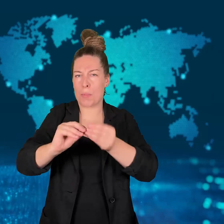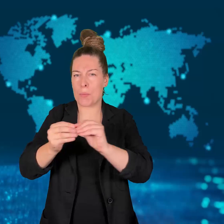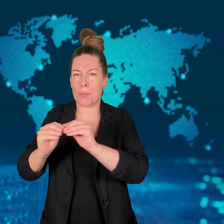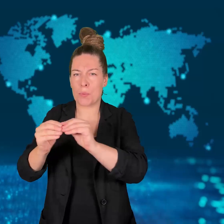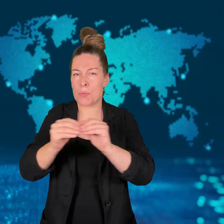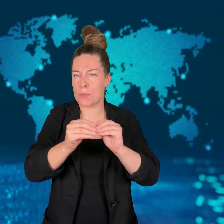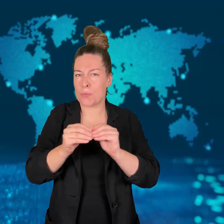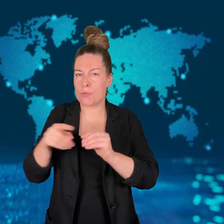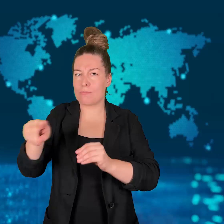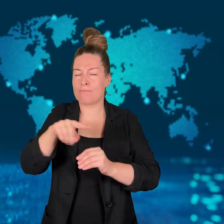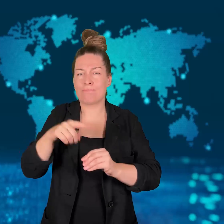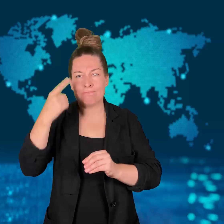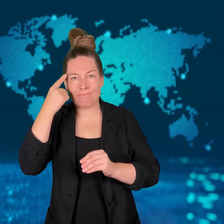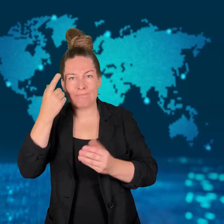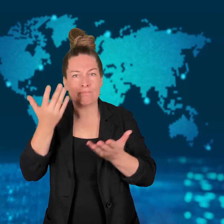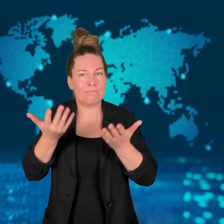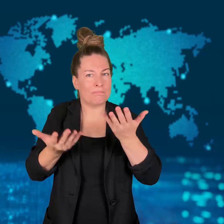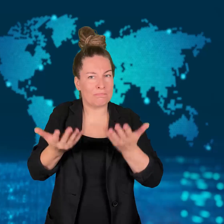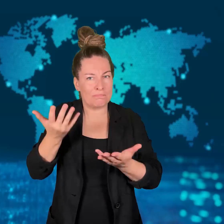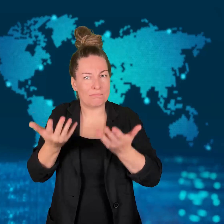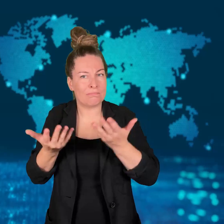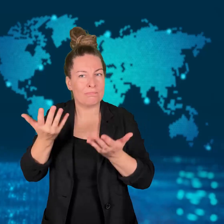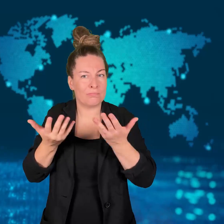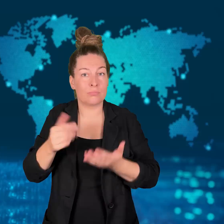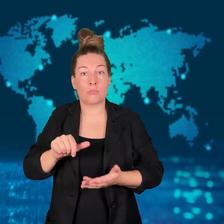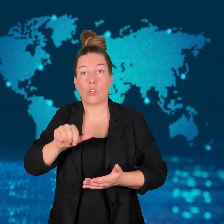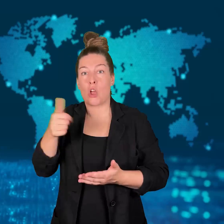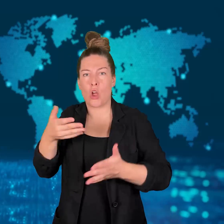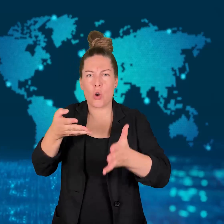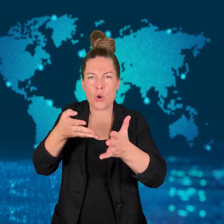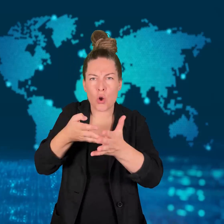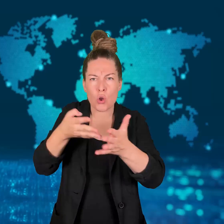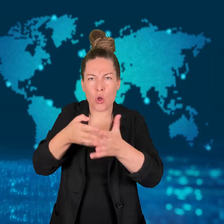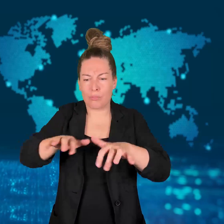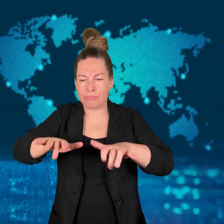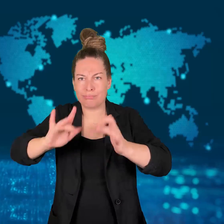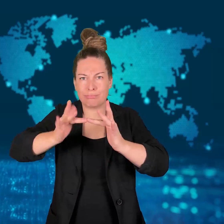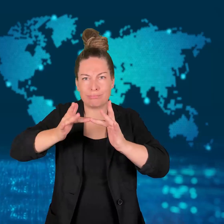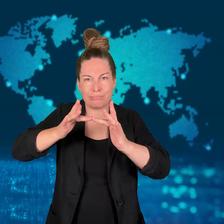questioning the ban. Other countries,